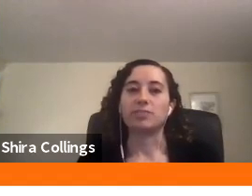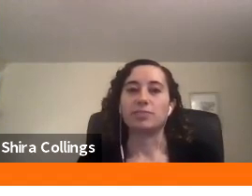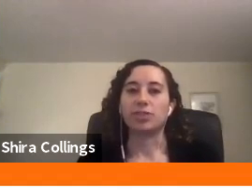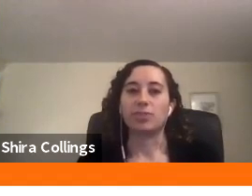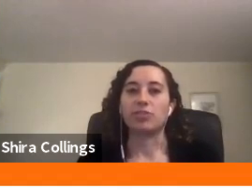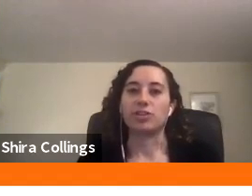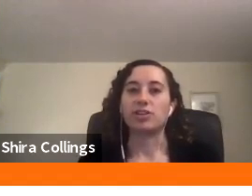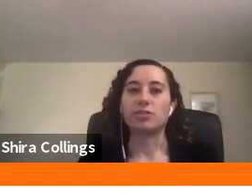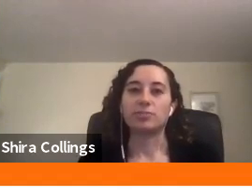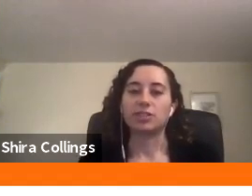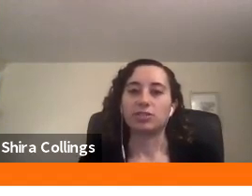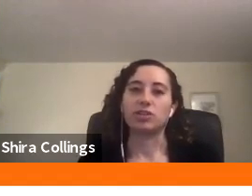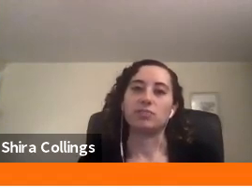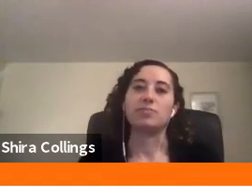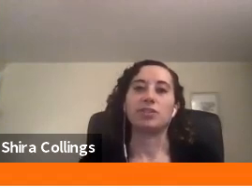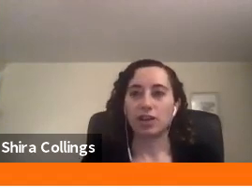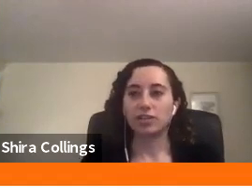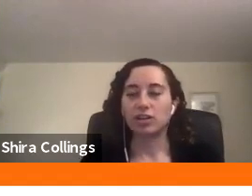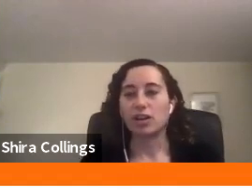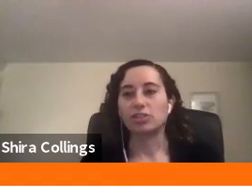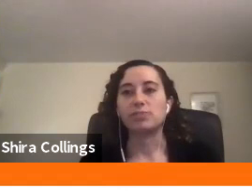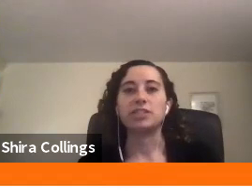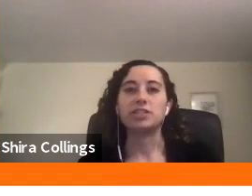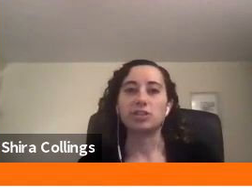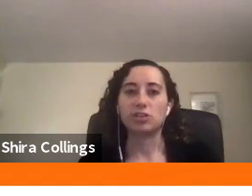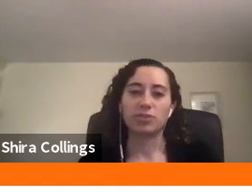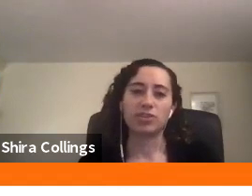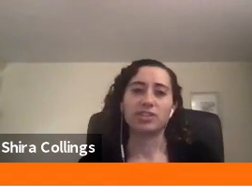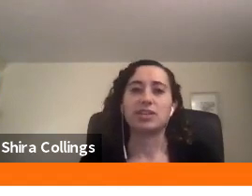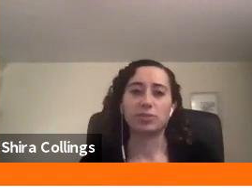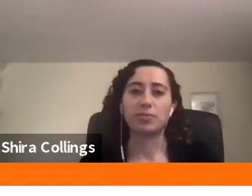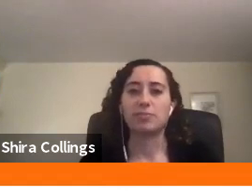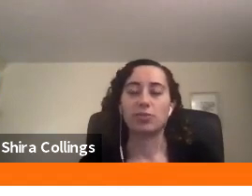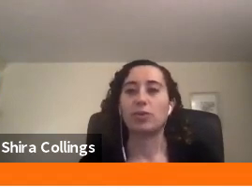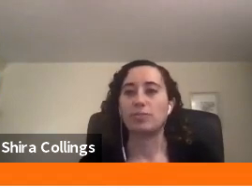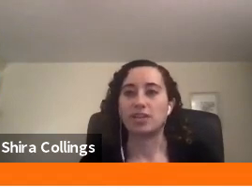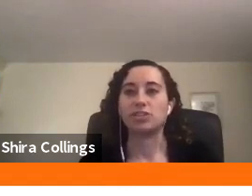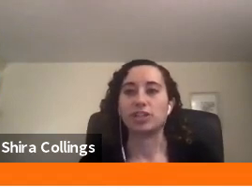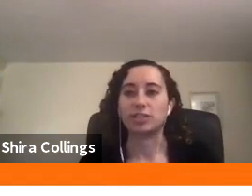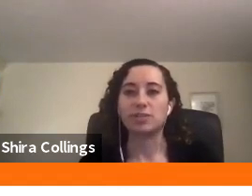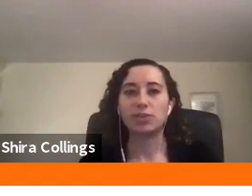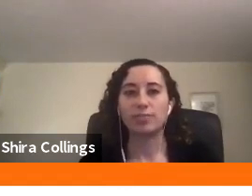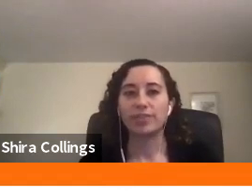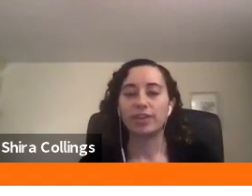weight stigma, and marginalized identities. Weight stigma impacts people in minority groups, including people